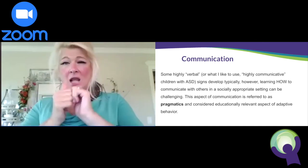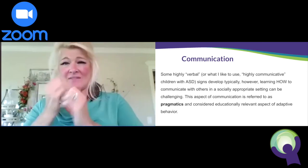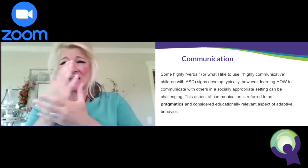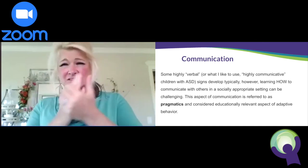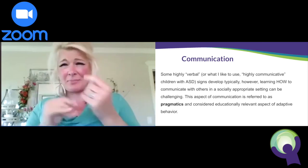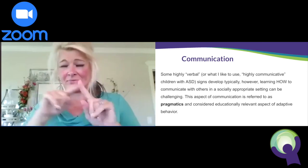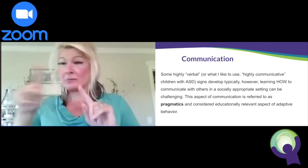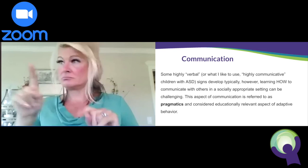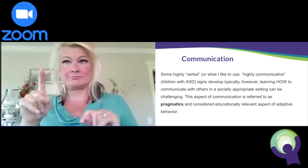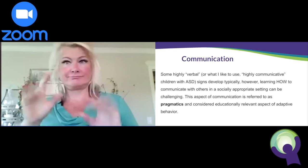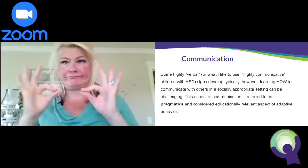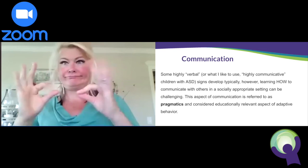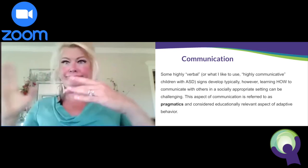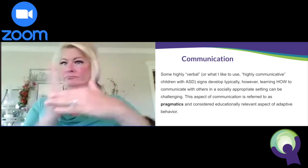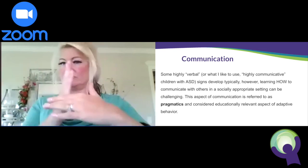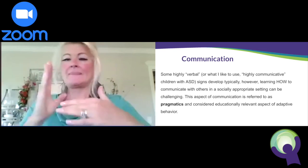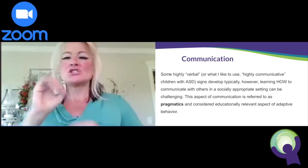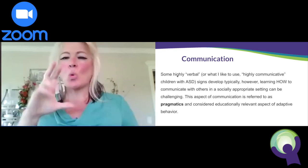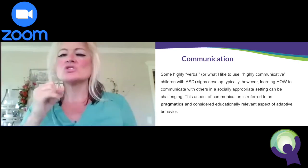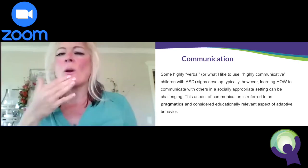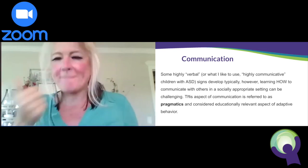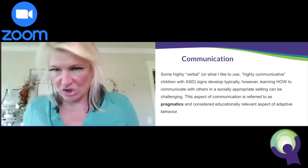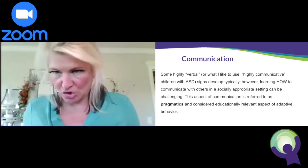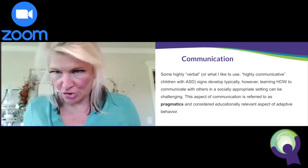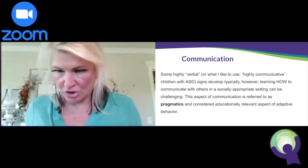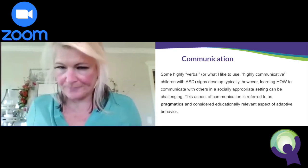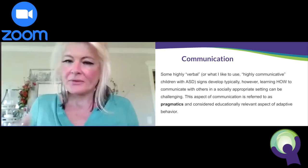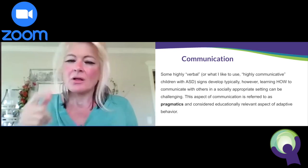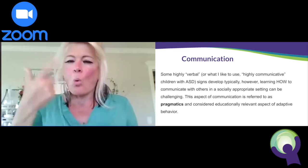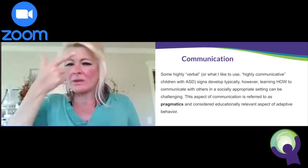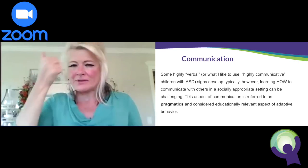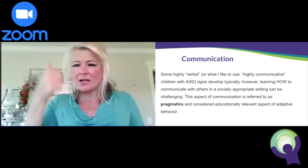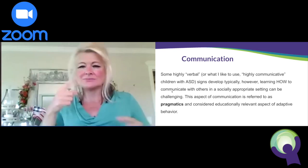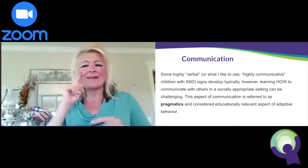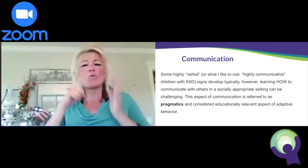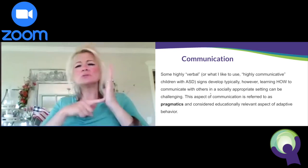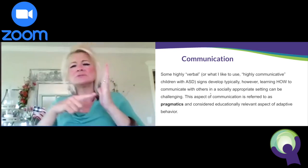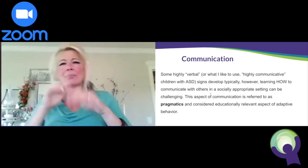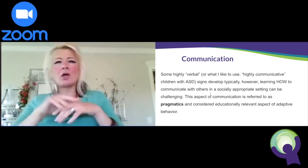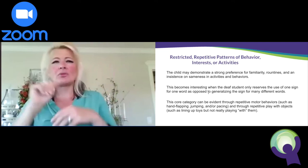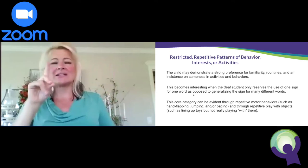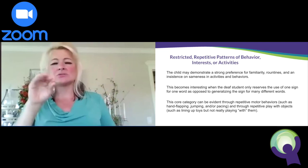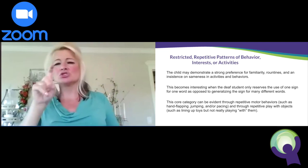on the ASD spectrum, the autism spectrum and really being able to analyze. That's